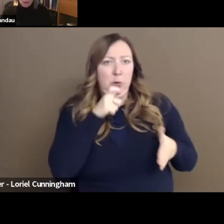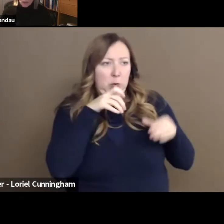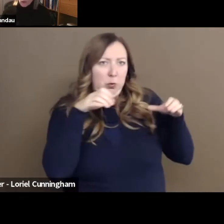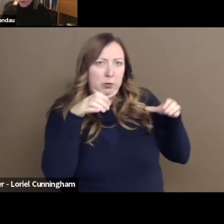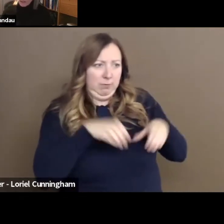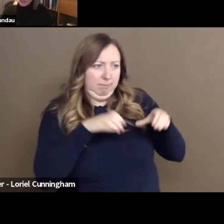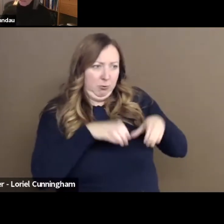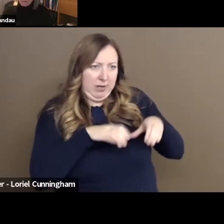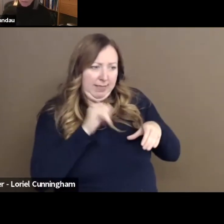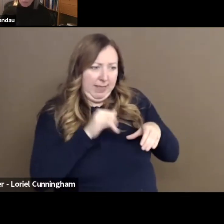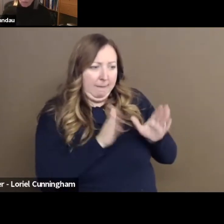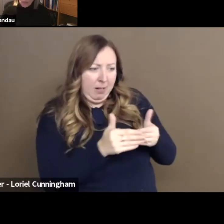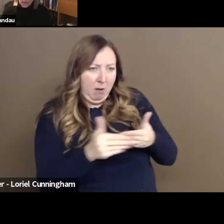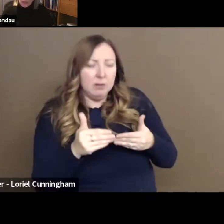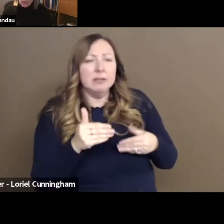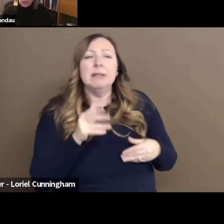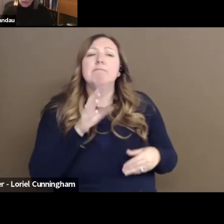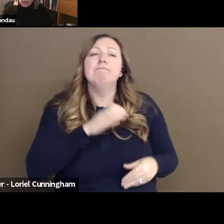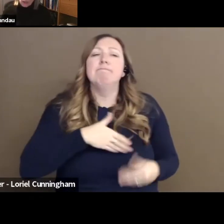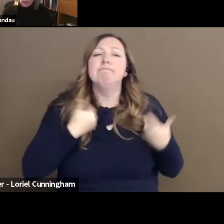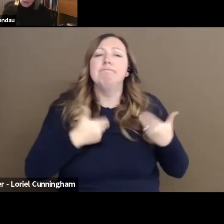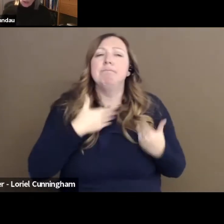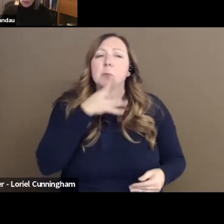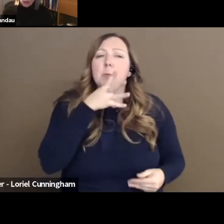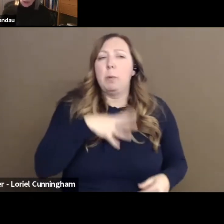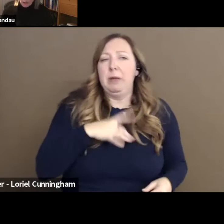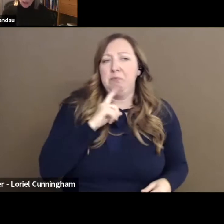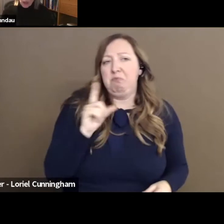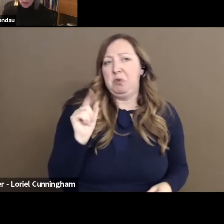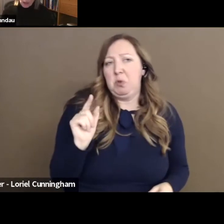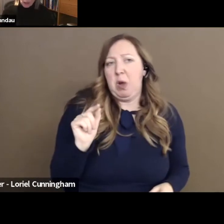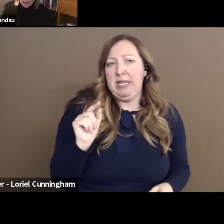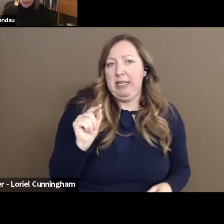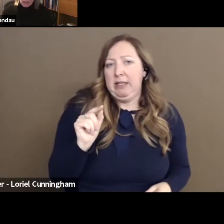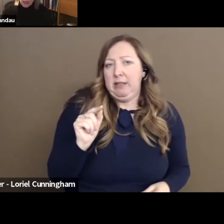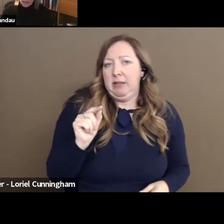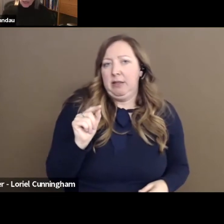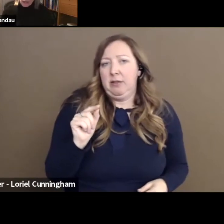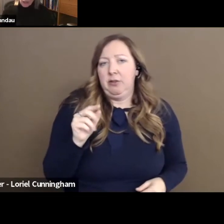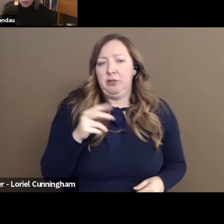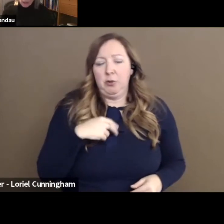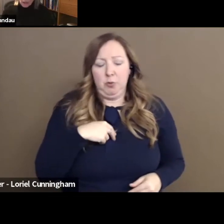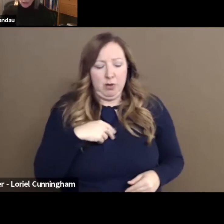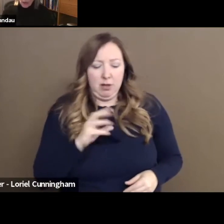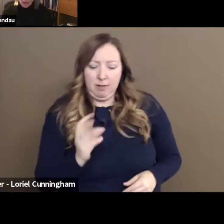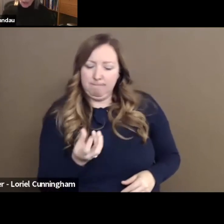her 20s is gonna look at the blocks and look at the